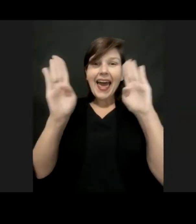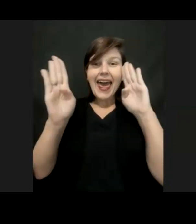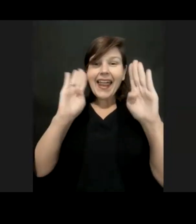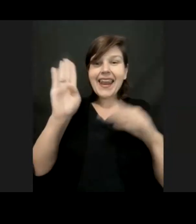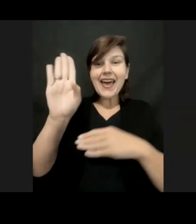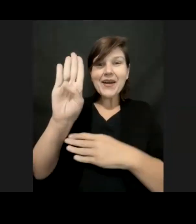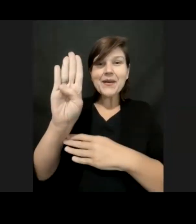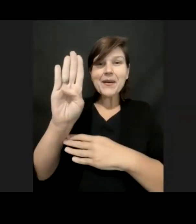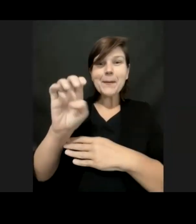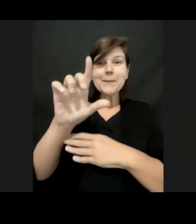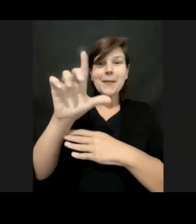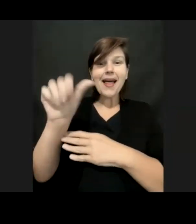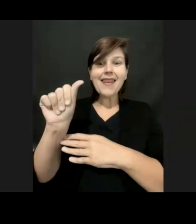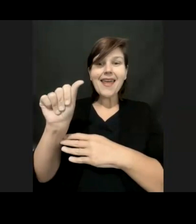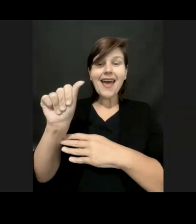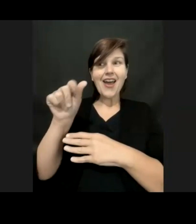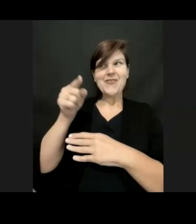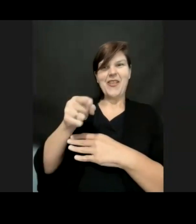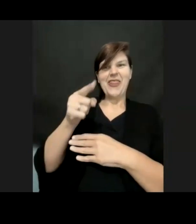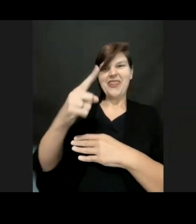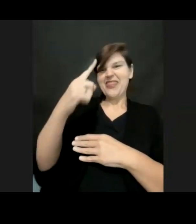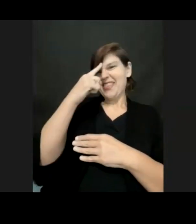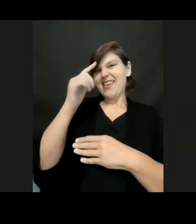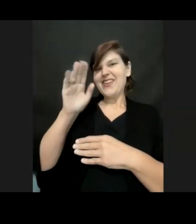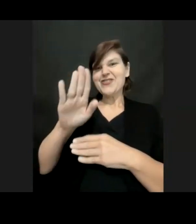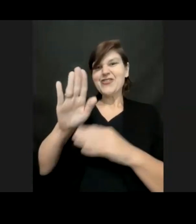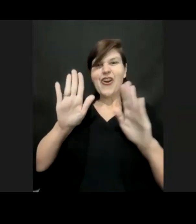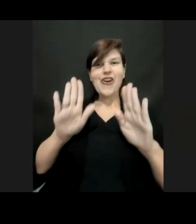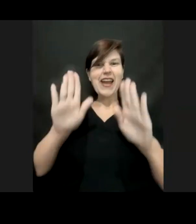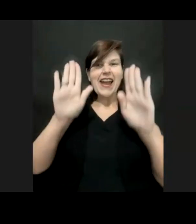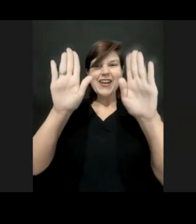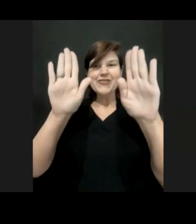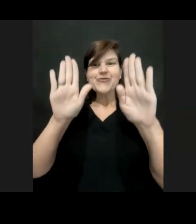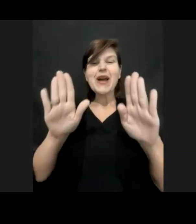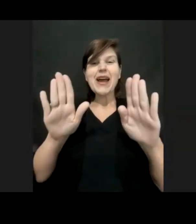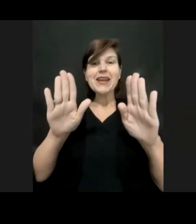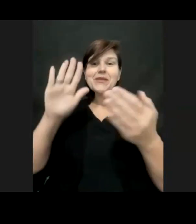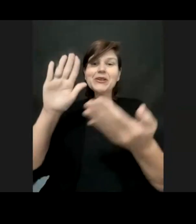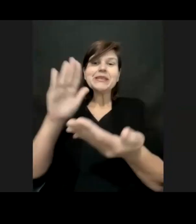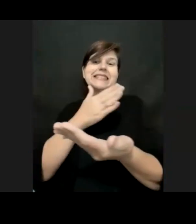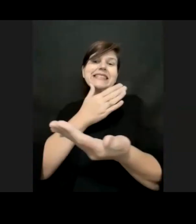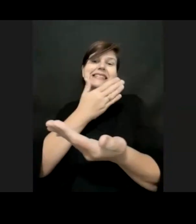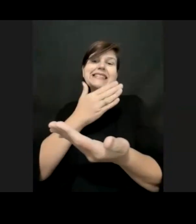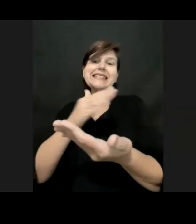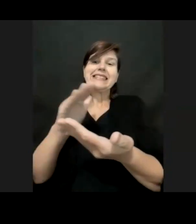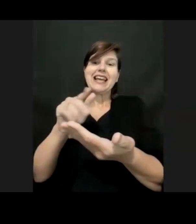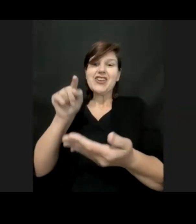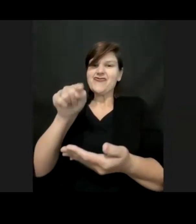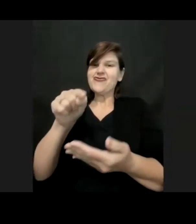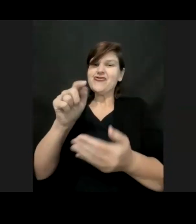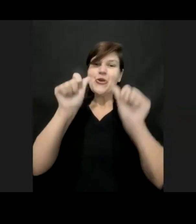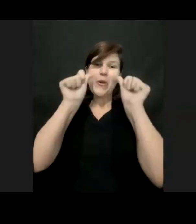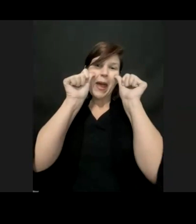∂ ∂ We think you’re incredible! ∂ ∂ Everybody sing with me! ∂ ∂ We think you’re amazing! ∂ ∂